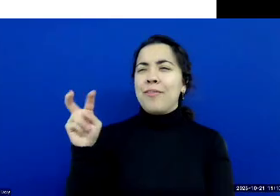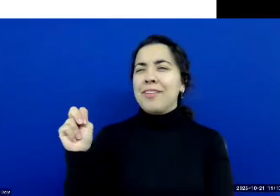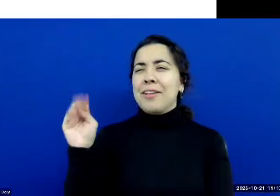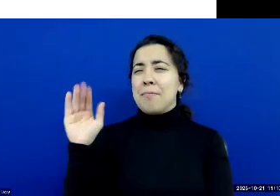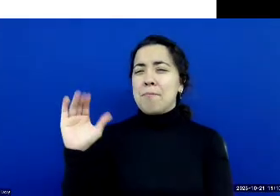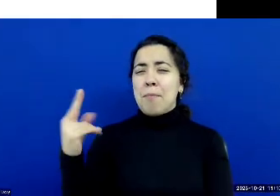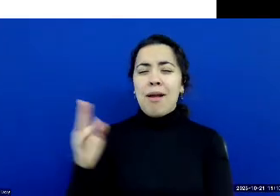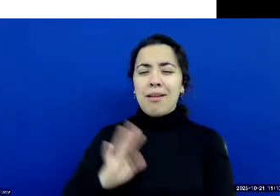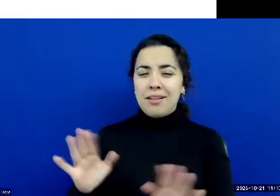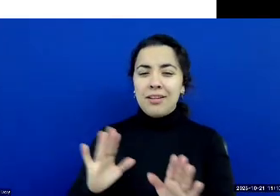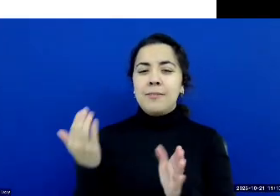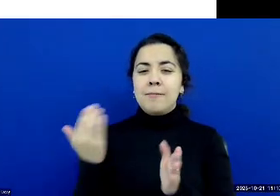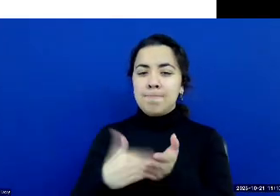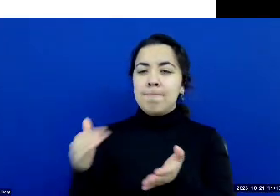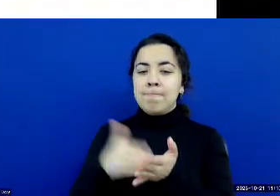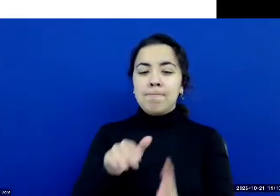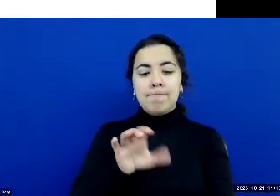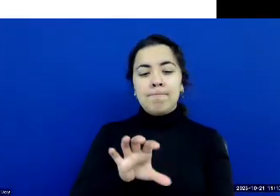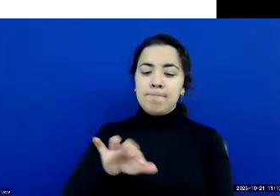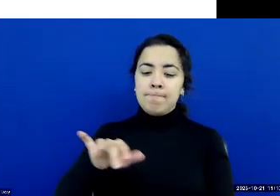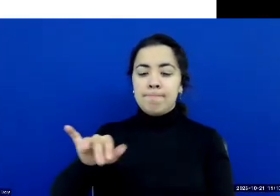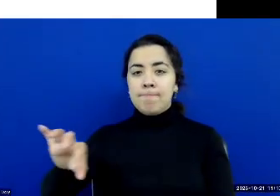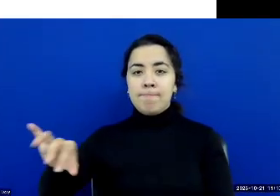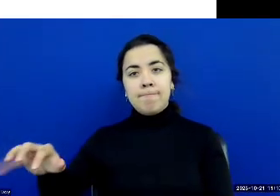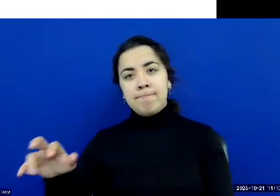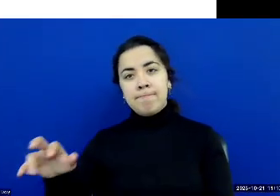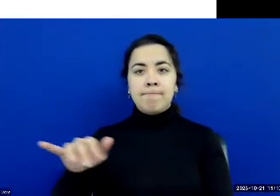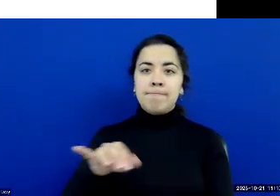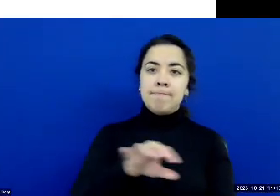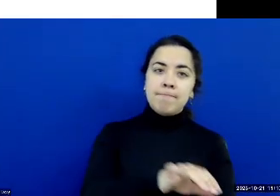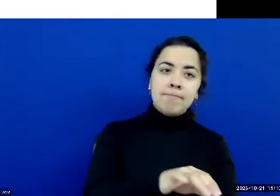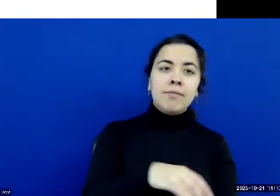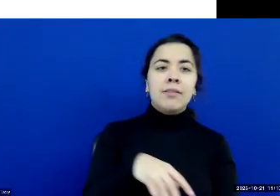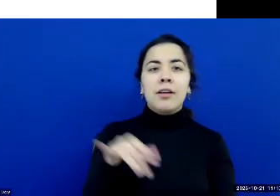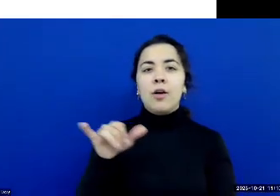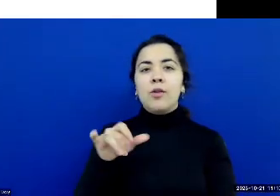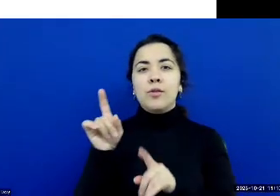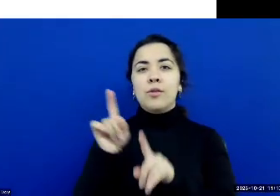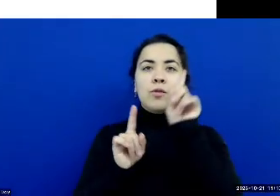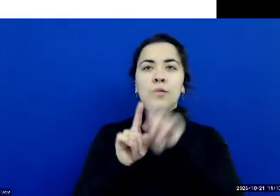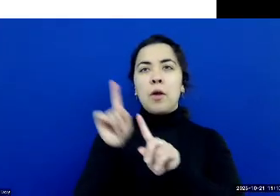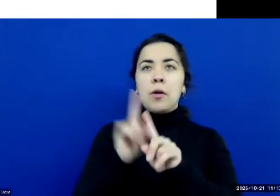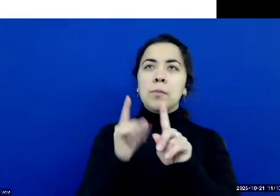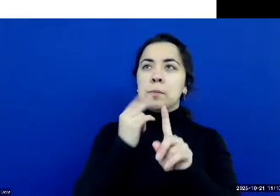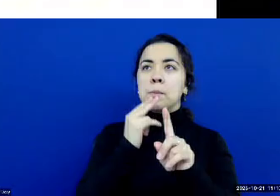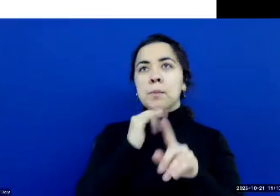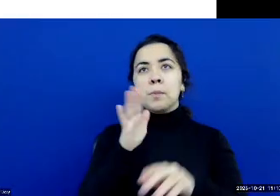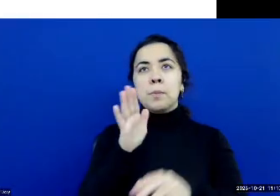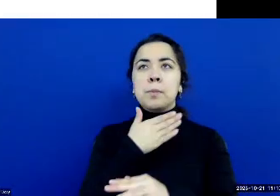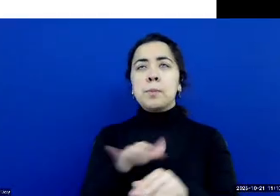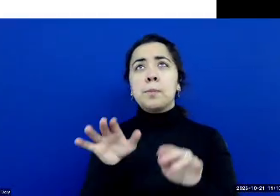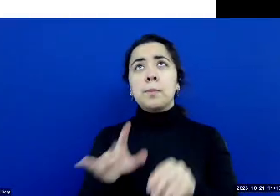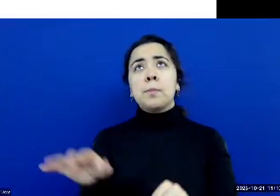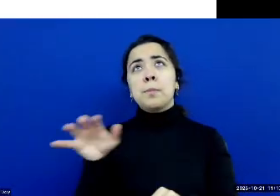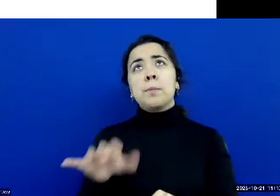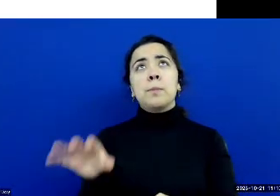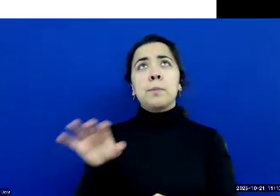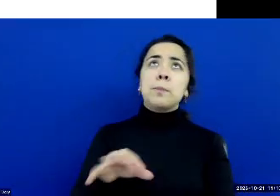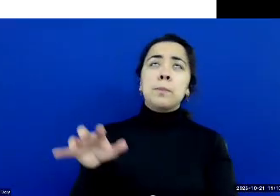Kathleen DeForest: Right? Musicians start with repeating scales. Kathleen DeForest: And playing songs like Twinkle Twinkle Little Star ad nauseam.